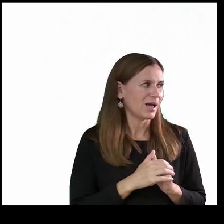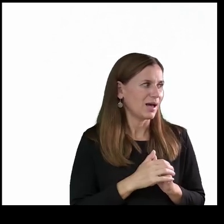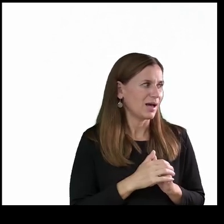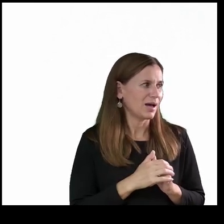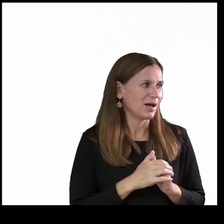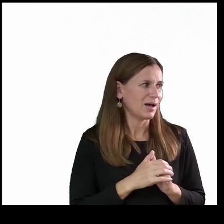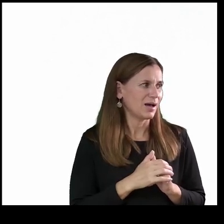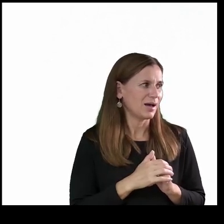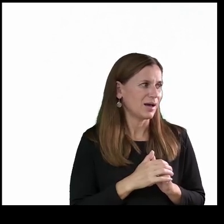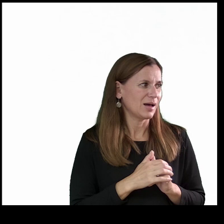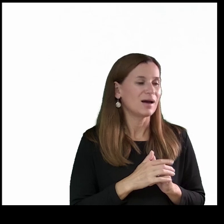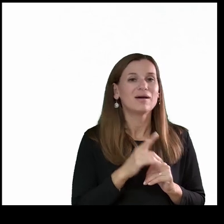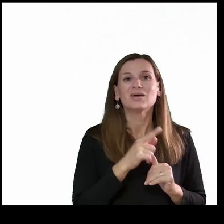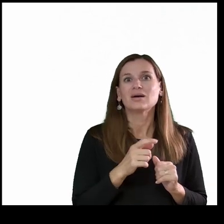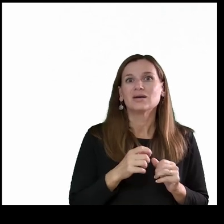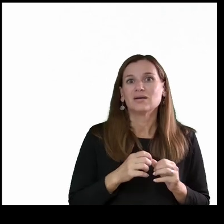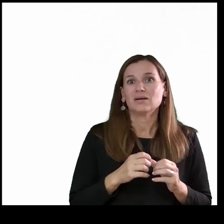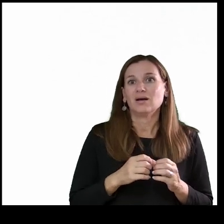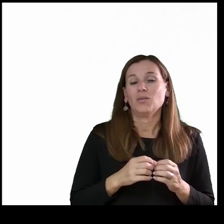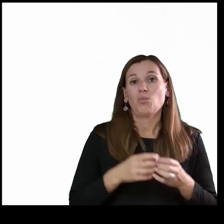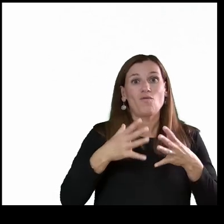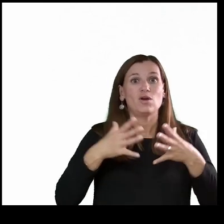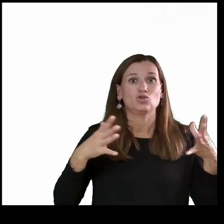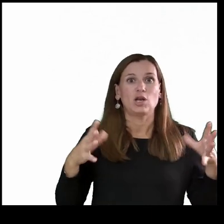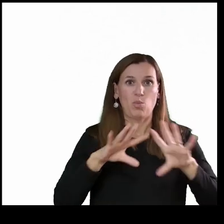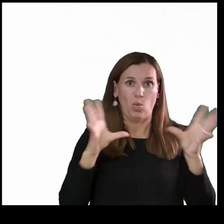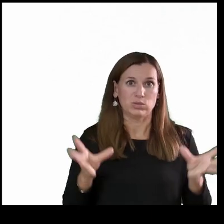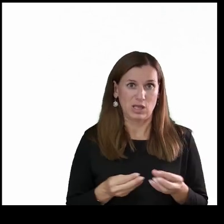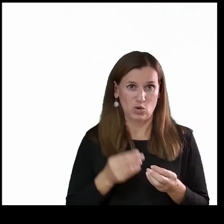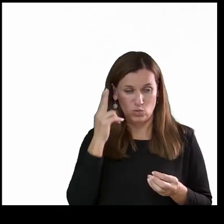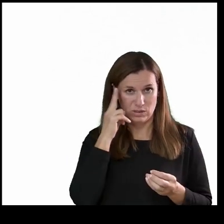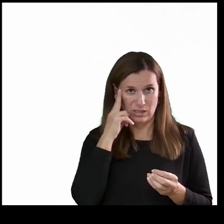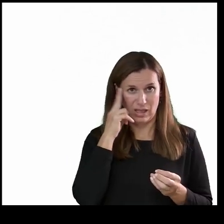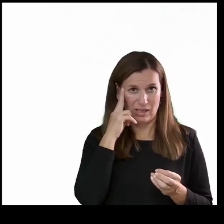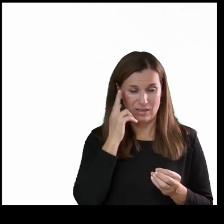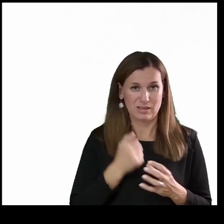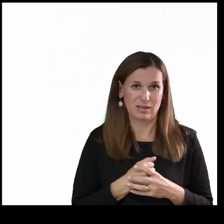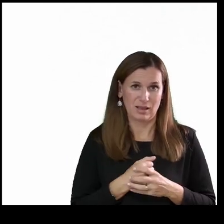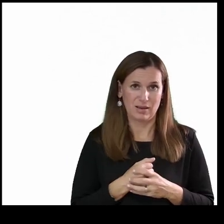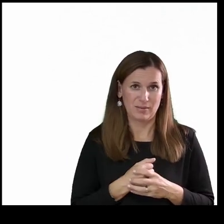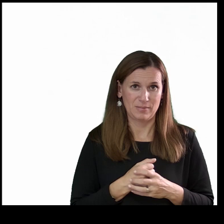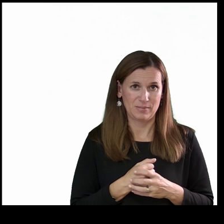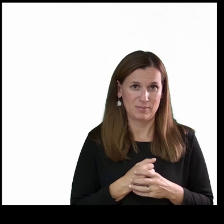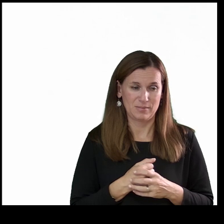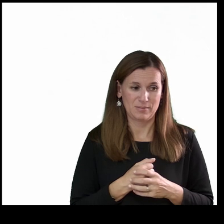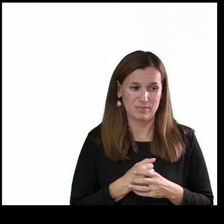growth in knowledge. So in the end he proposed to